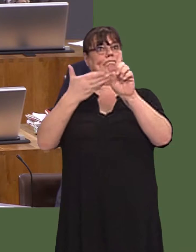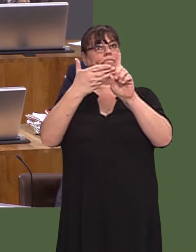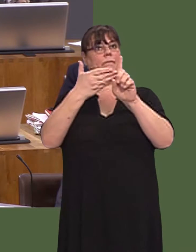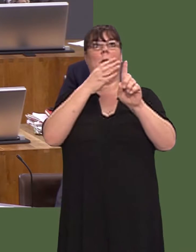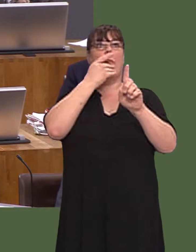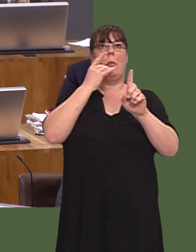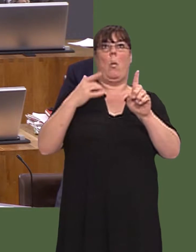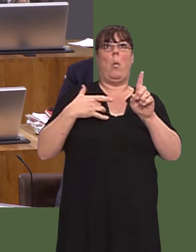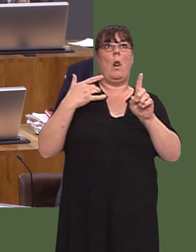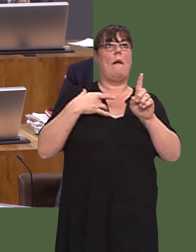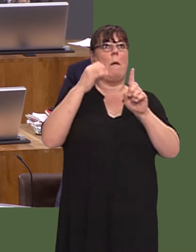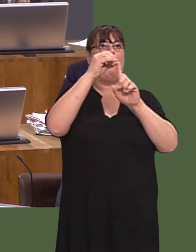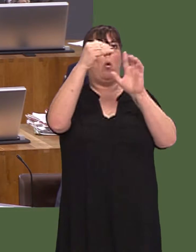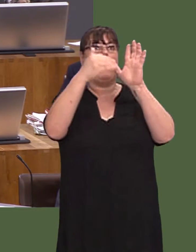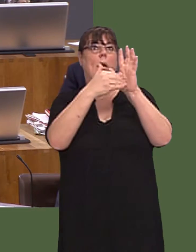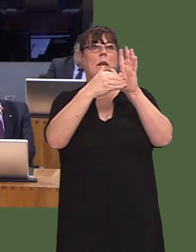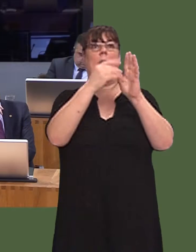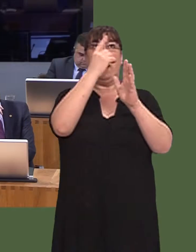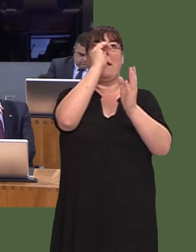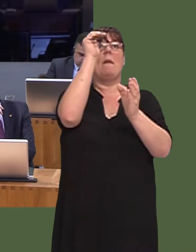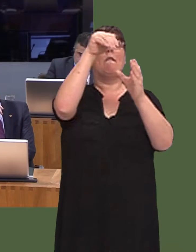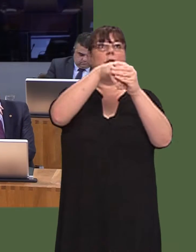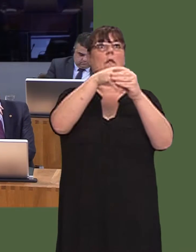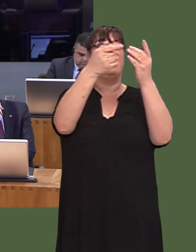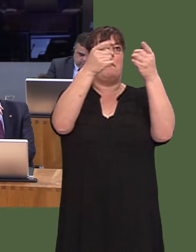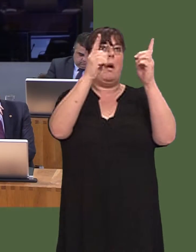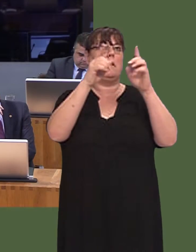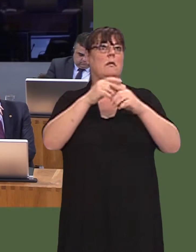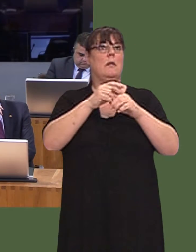Porthmadog to become part of the authority as the authority grows.